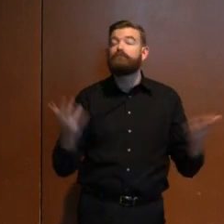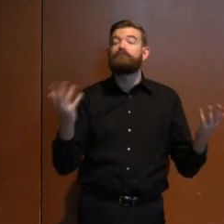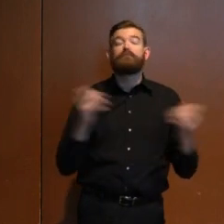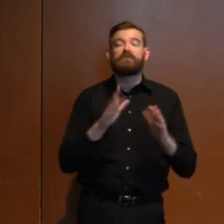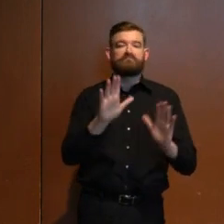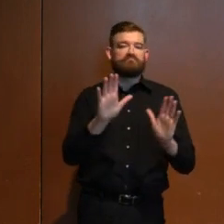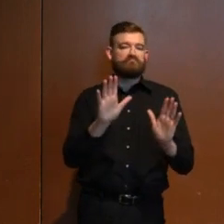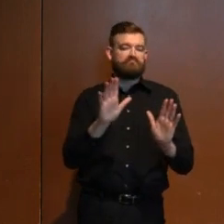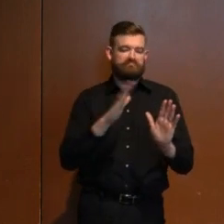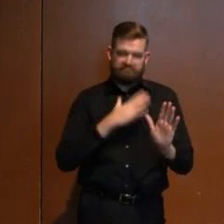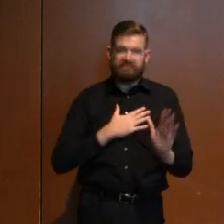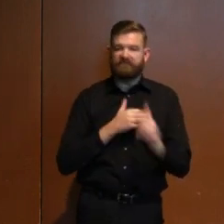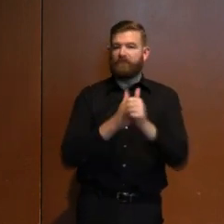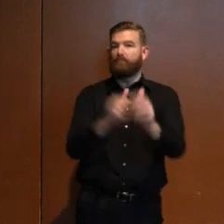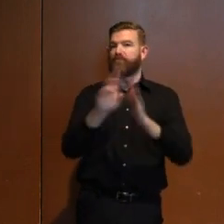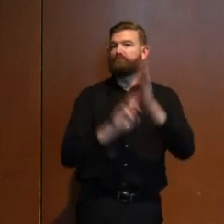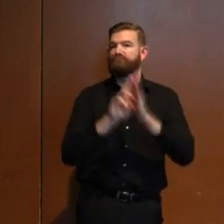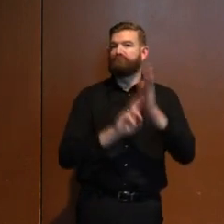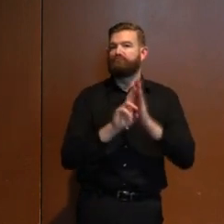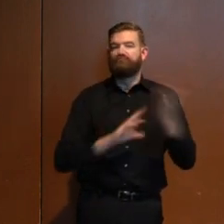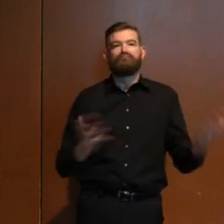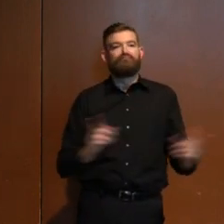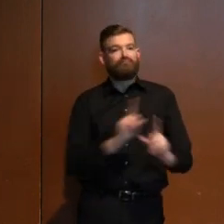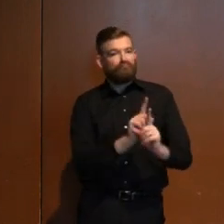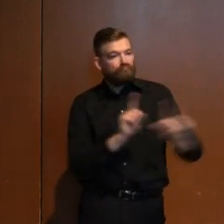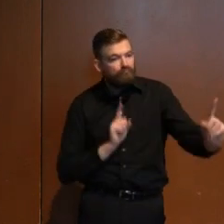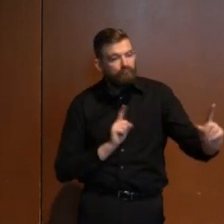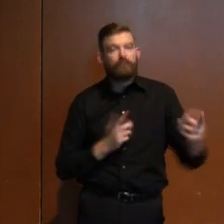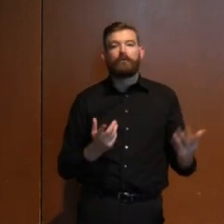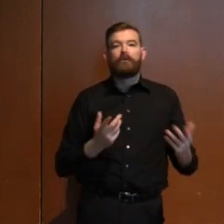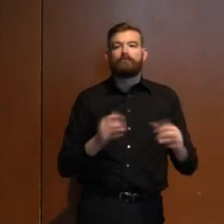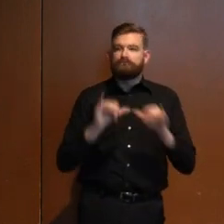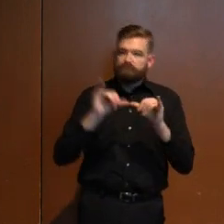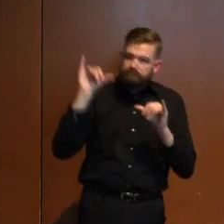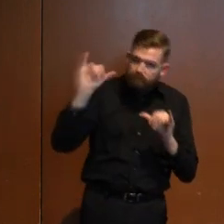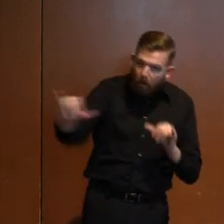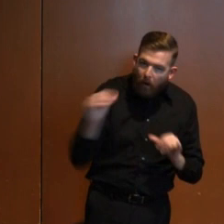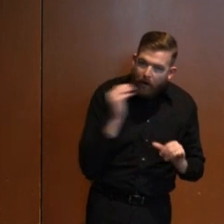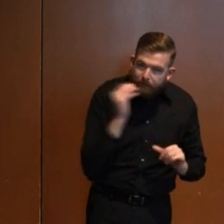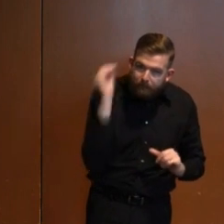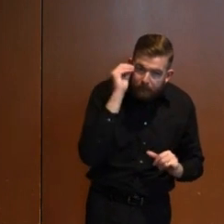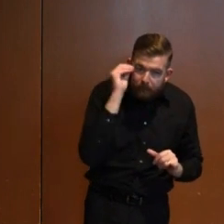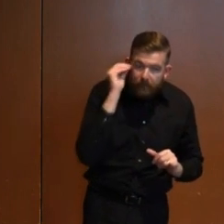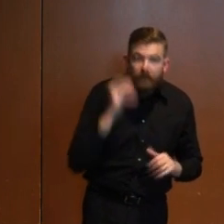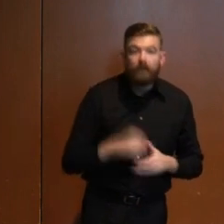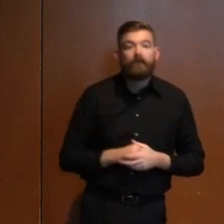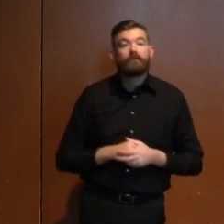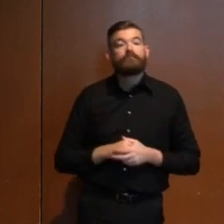FRIENDS IS TO TAKE TO HEART FULLY THE NEED TO FOLLOW THE SOCIAL DISTANCING PROTOCALLS AND THE RULES WE HAVE PUT IN